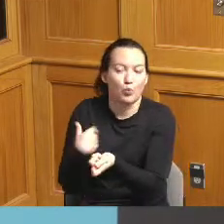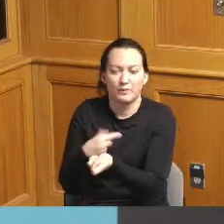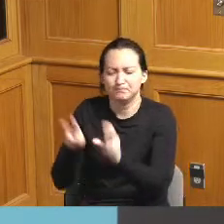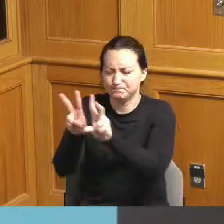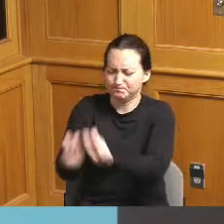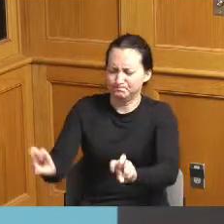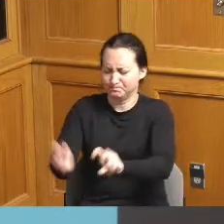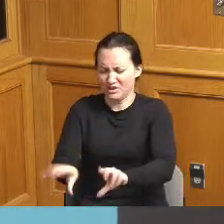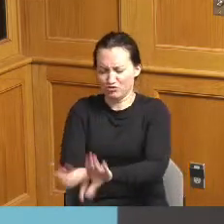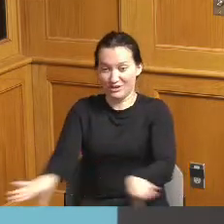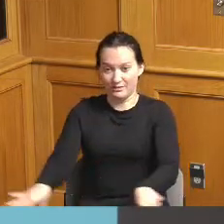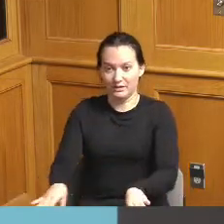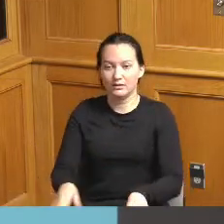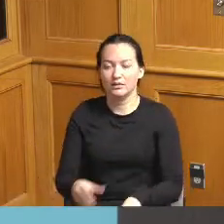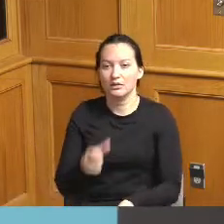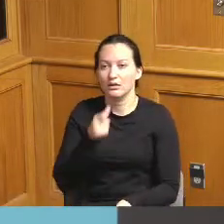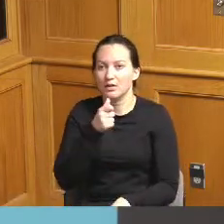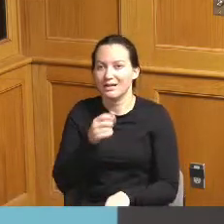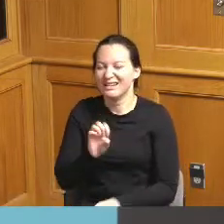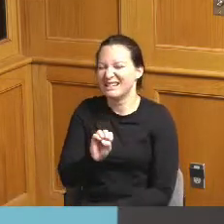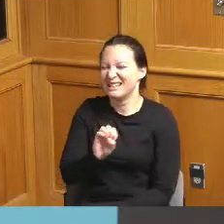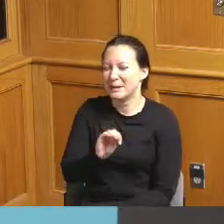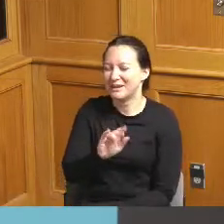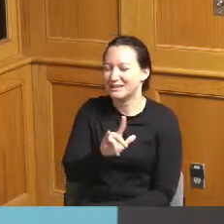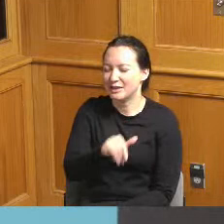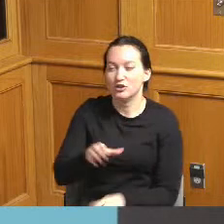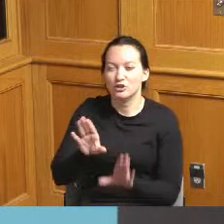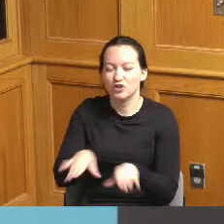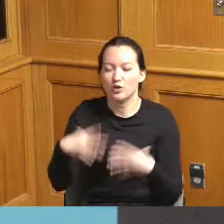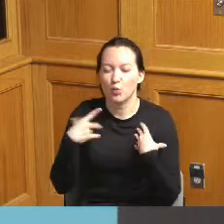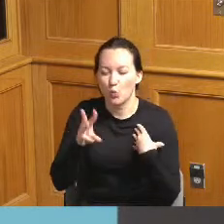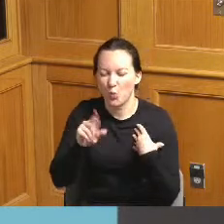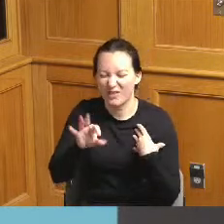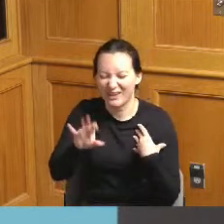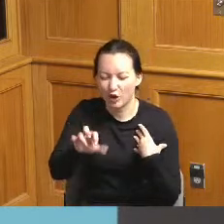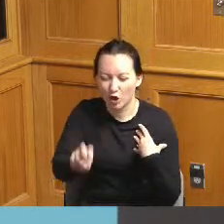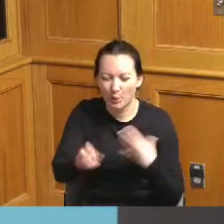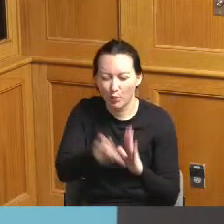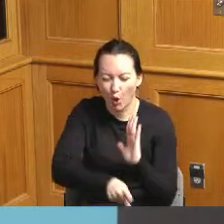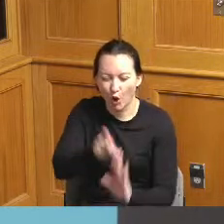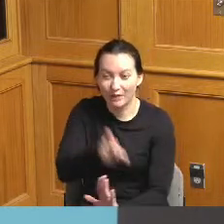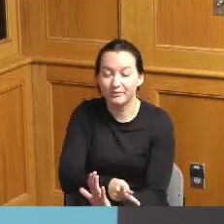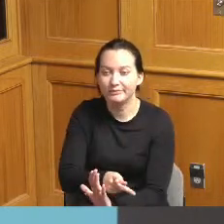at children that are emancipating out of our child welfare program to provide an opportunity for them